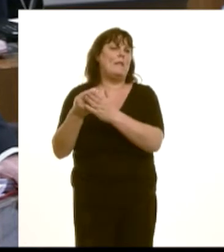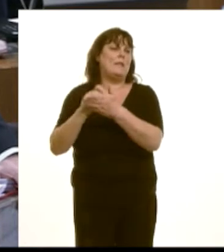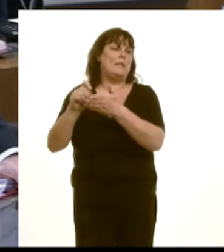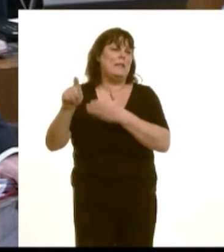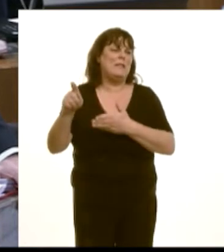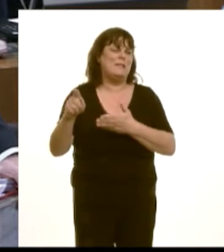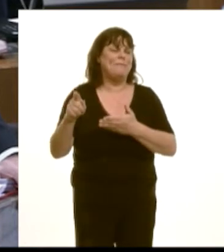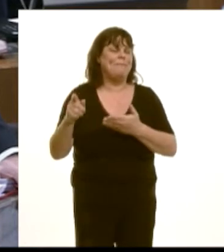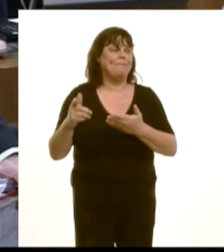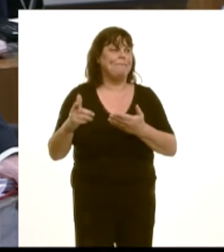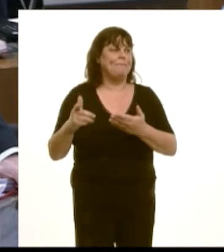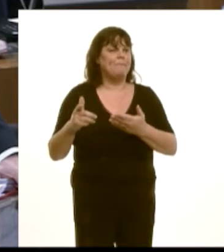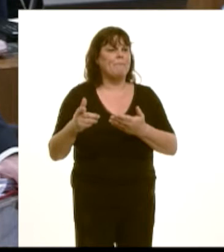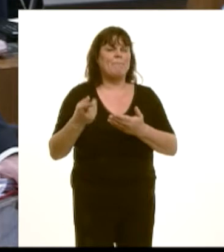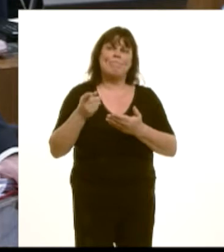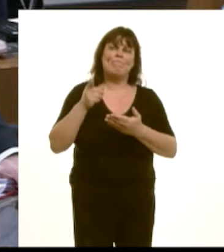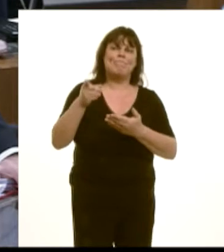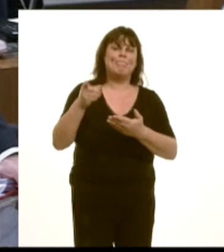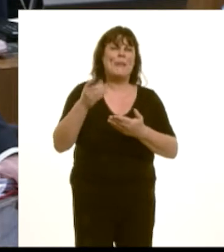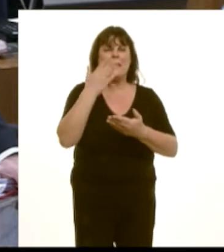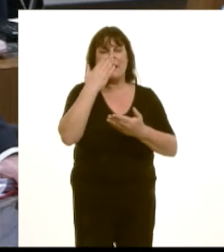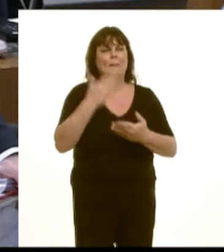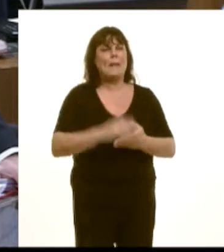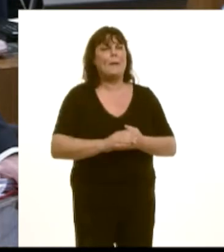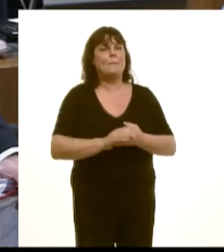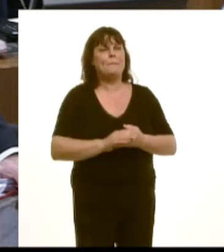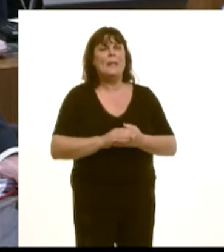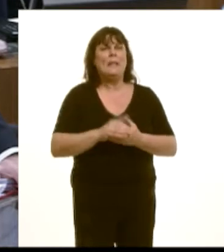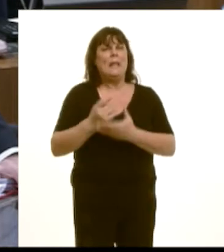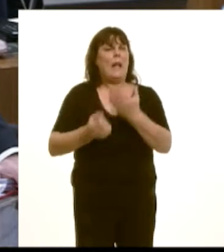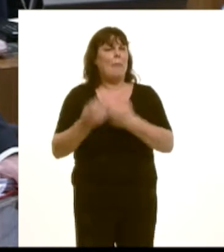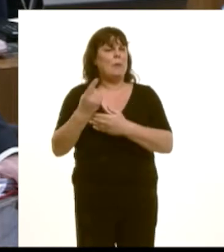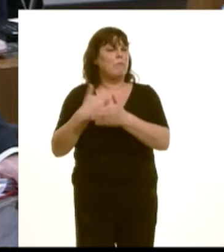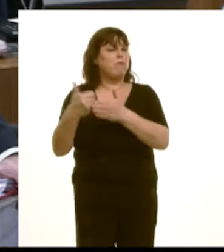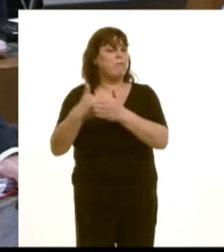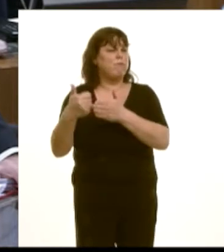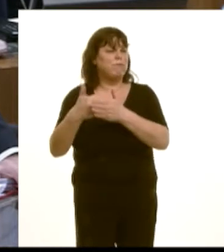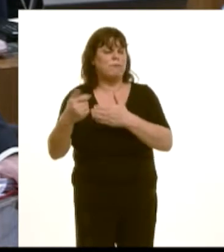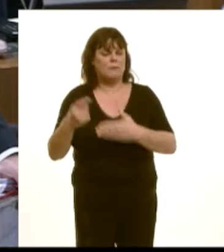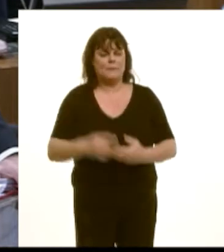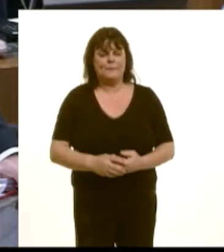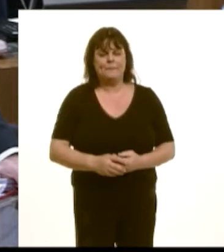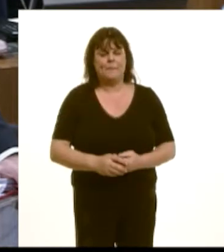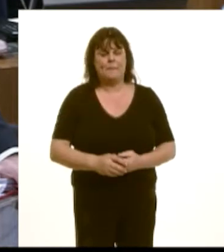problem that appears quite frequently these days. It is vital with a review that has two